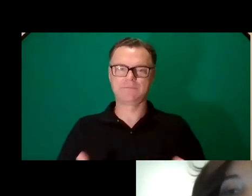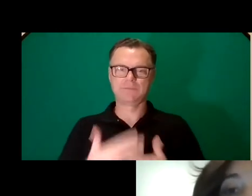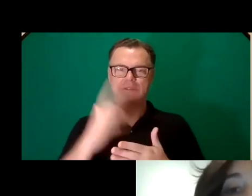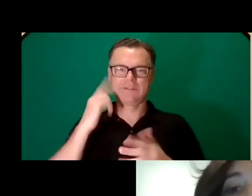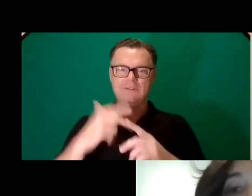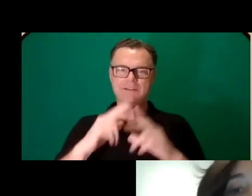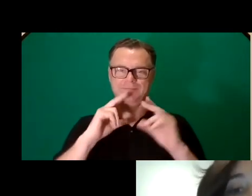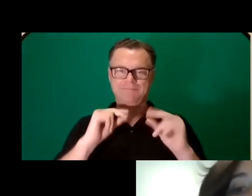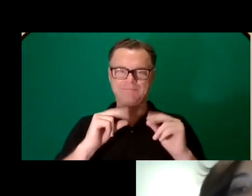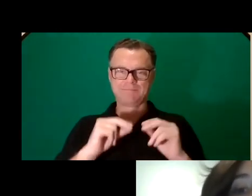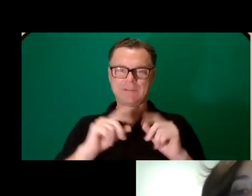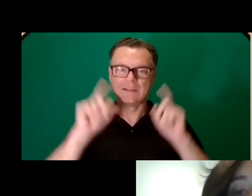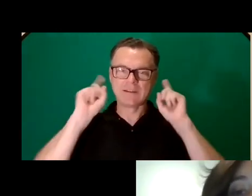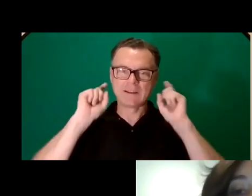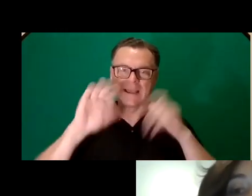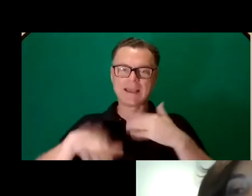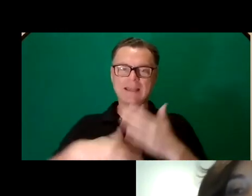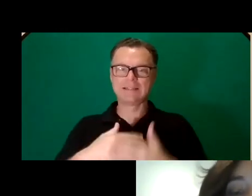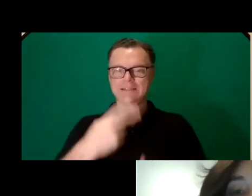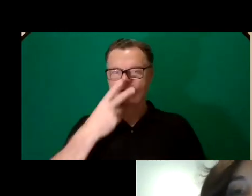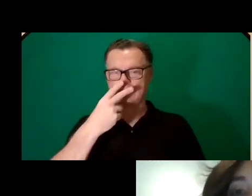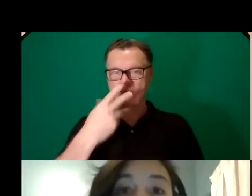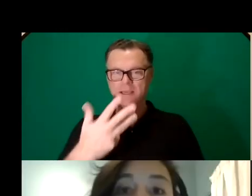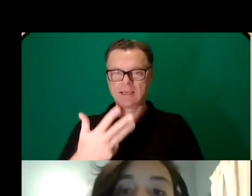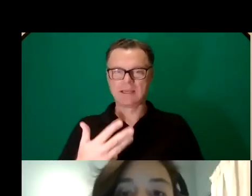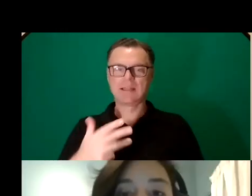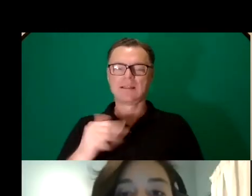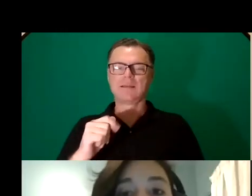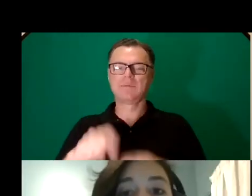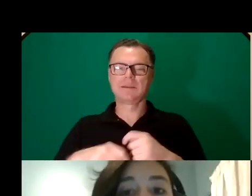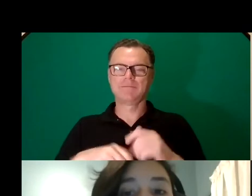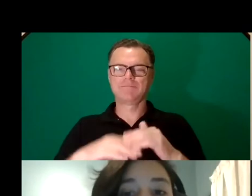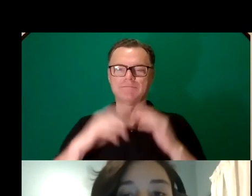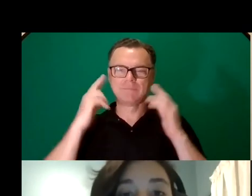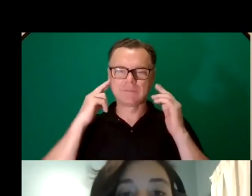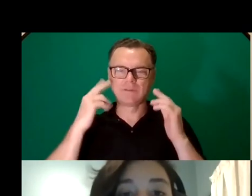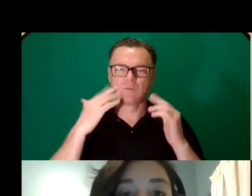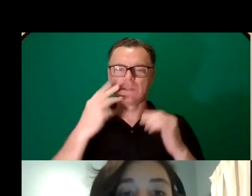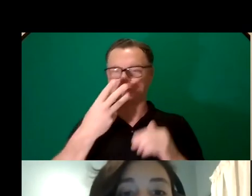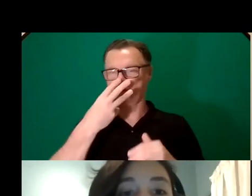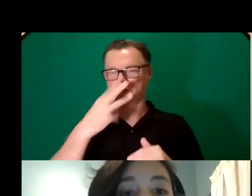He wore hearing aids until he was 29 and then became fully deaf from when he was 30.